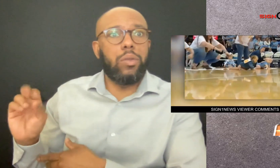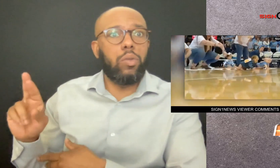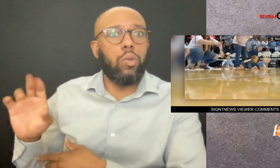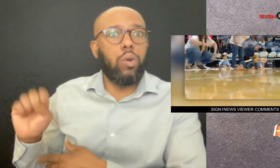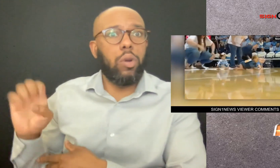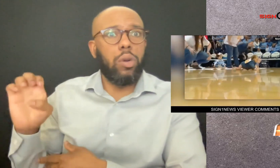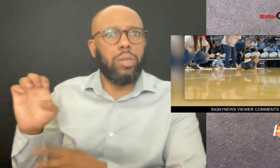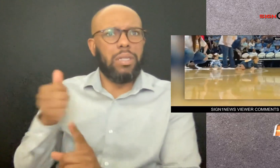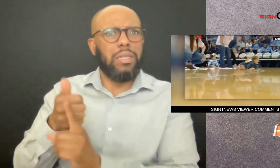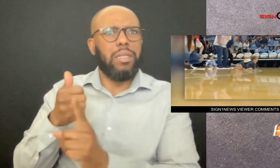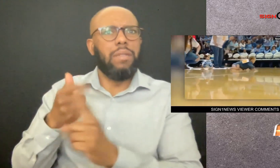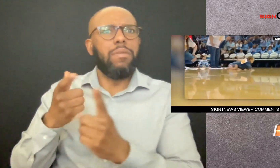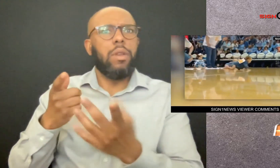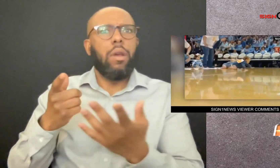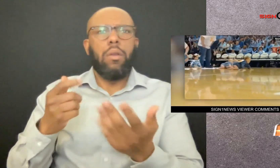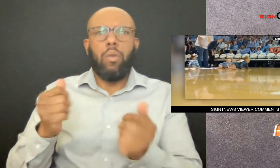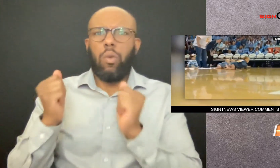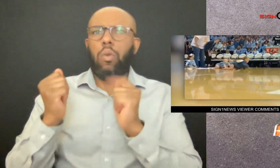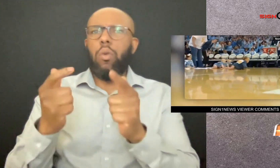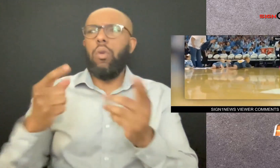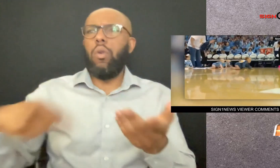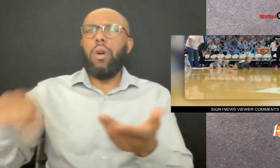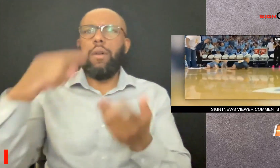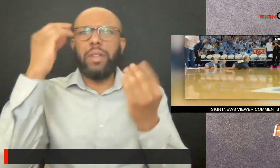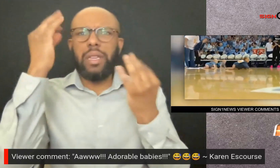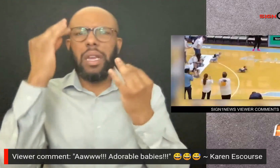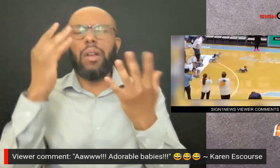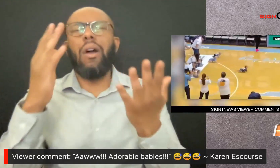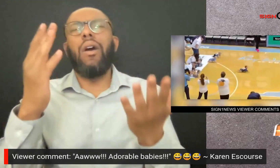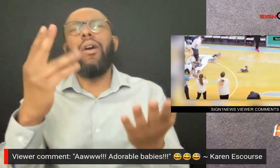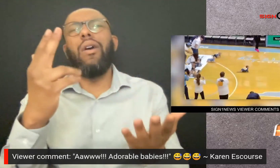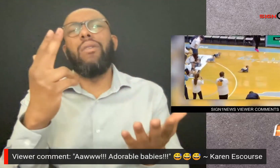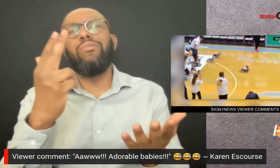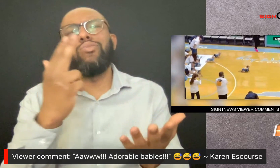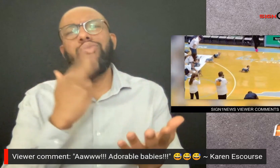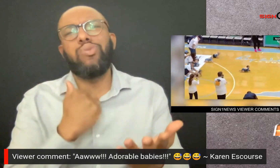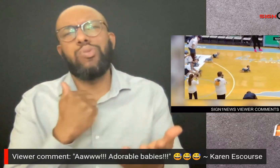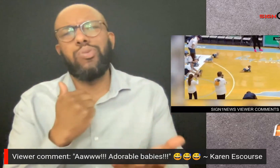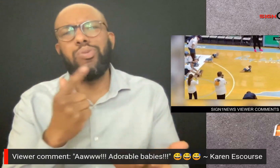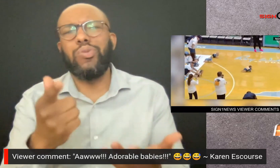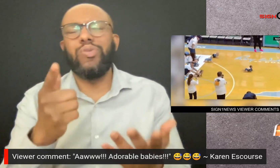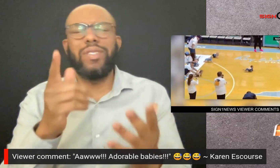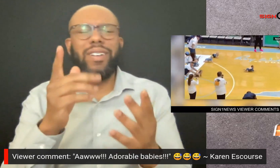Karen eskor said what all of us were thinking. Oh adorable babies.